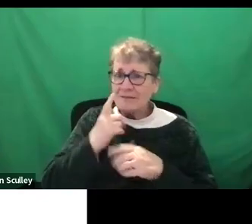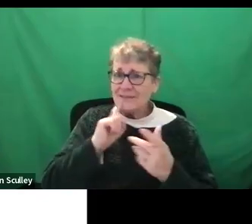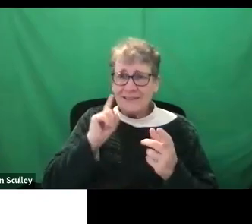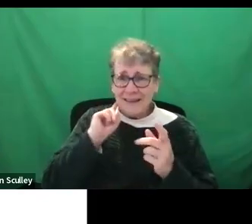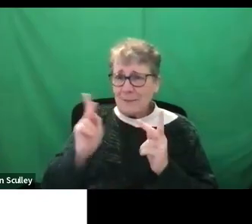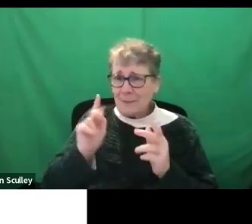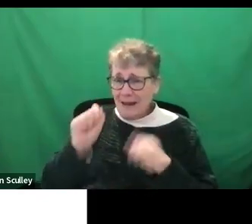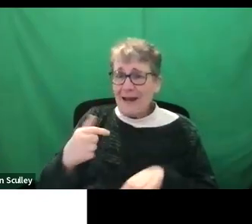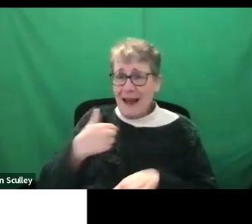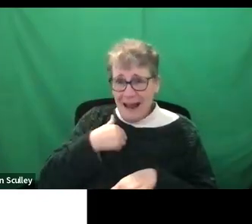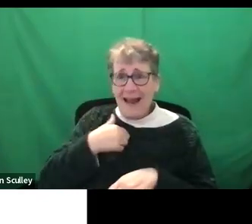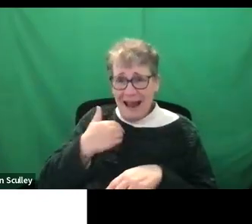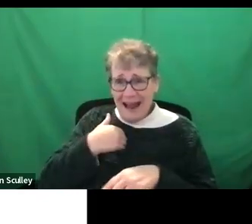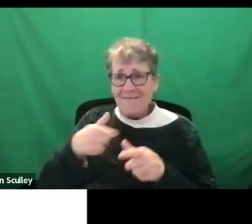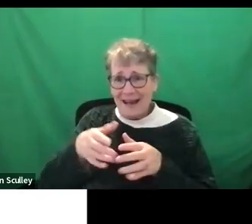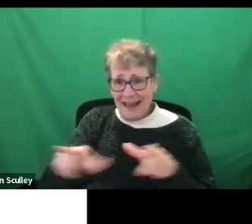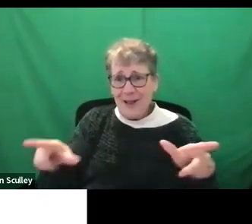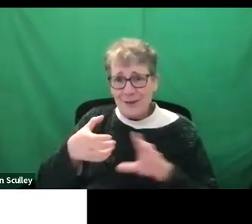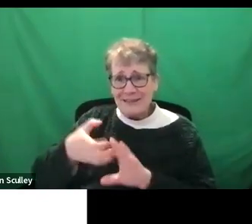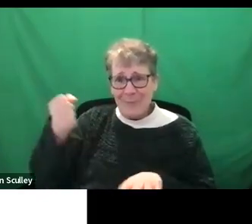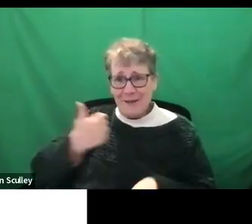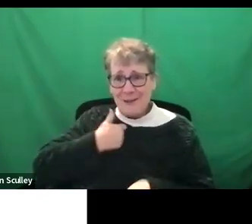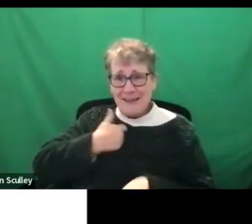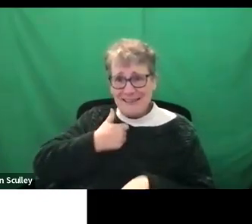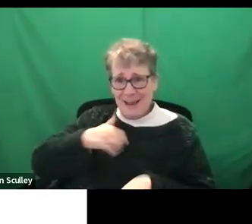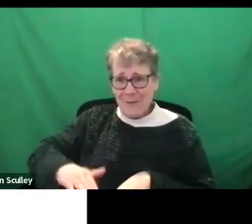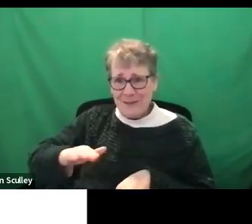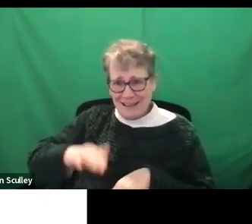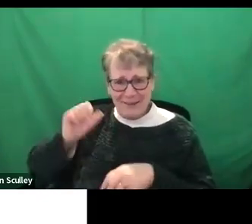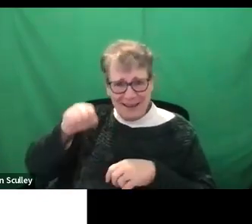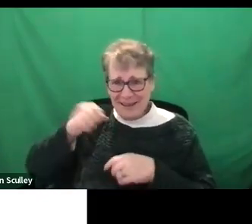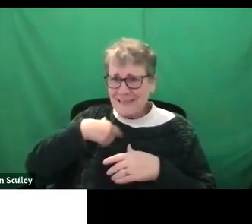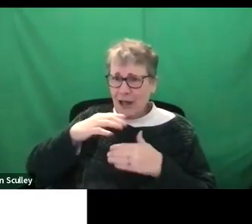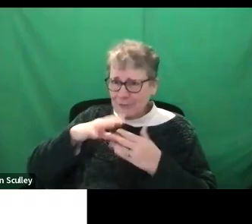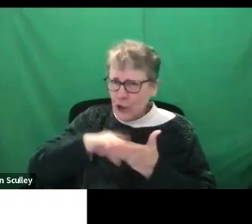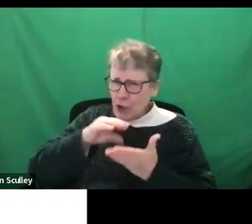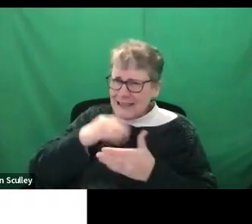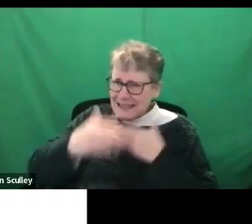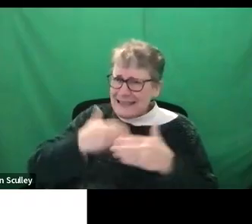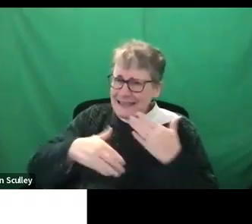And I've made it work. There are many Deaf people who make it work.